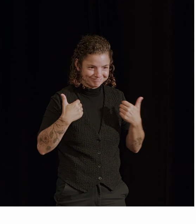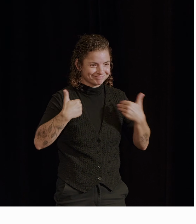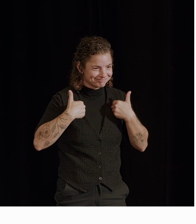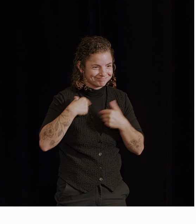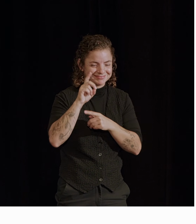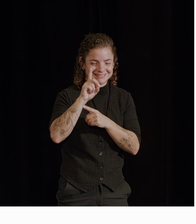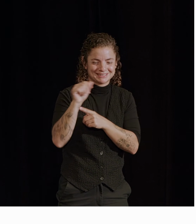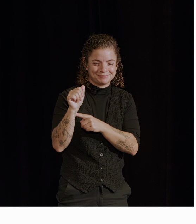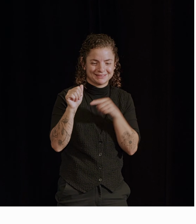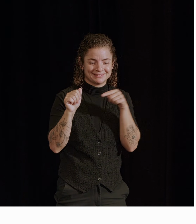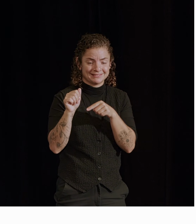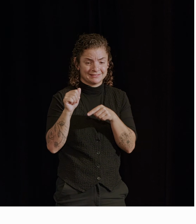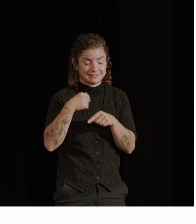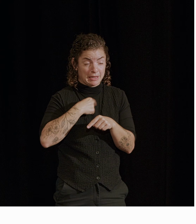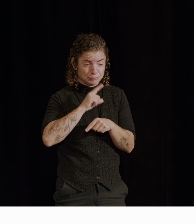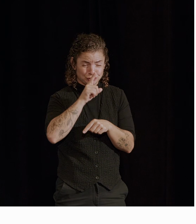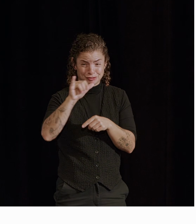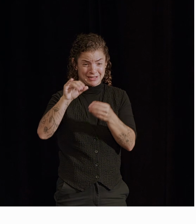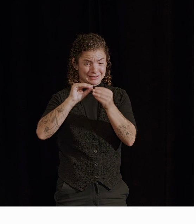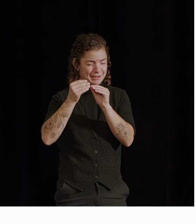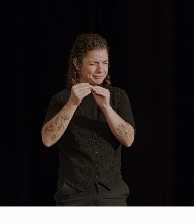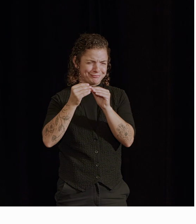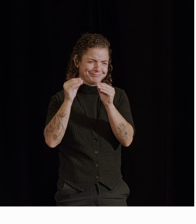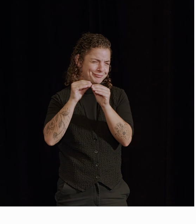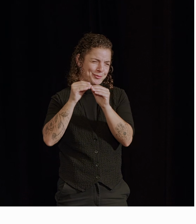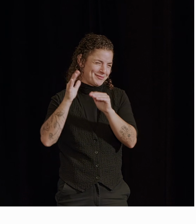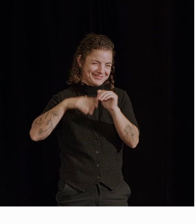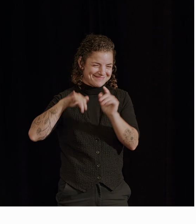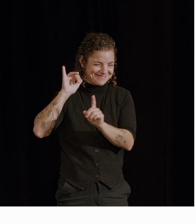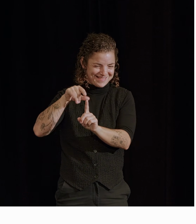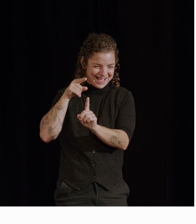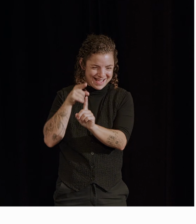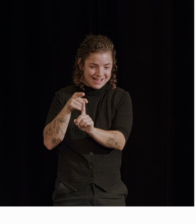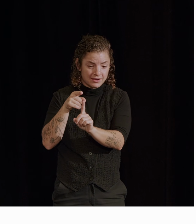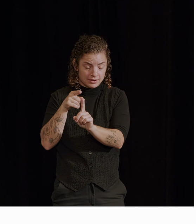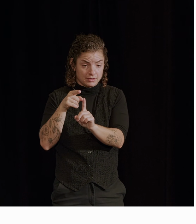fraction of the population that for whatever reason sees that as a stigma.